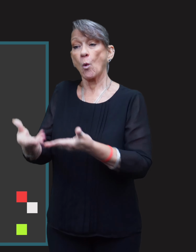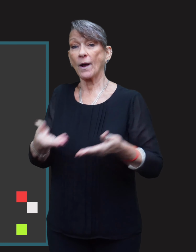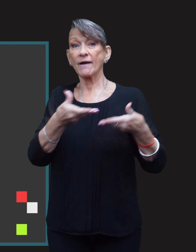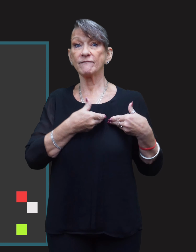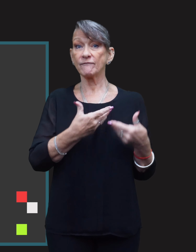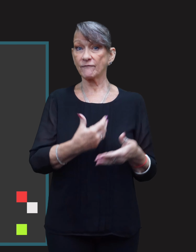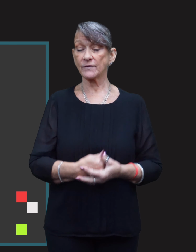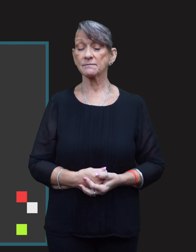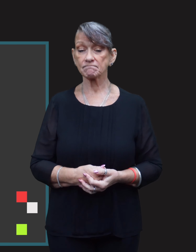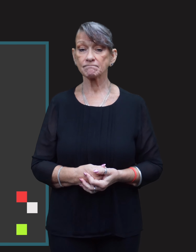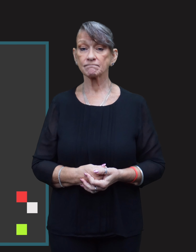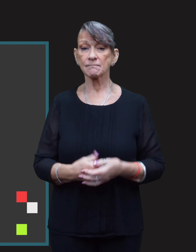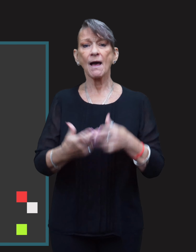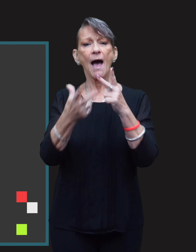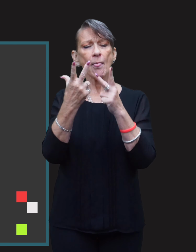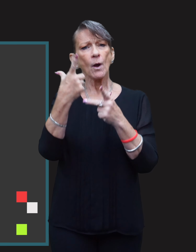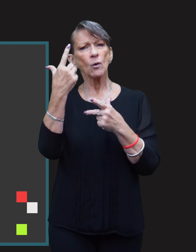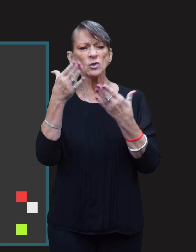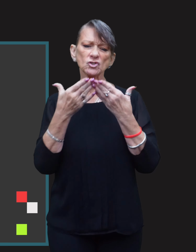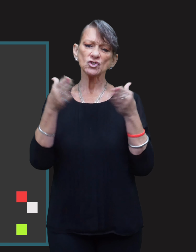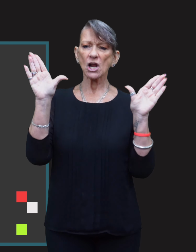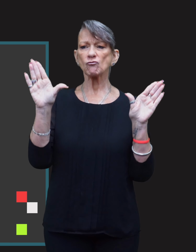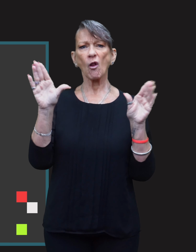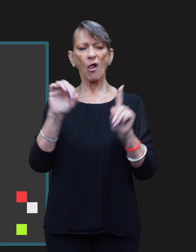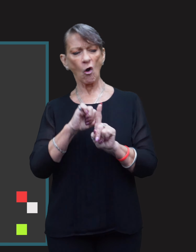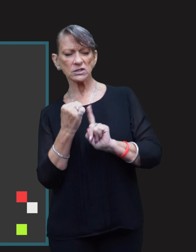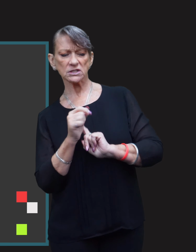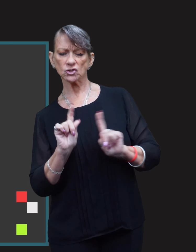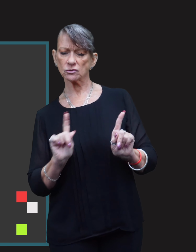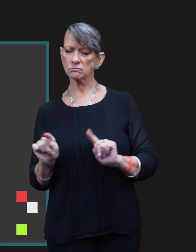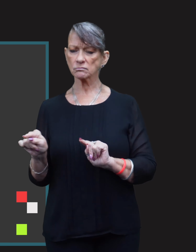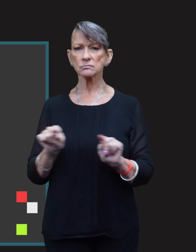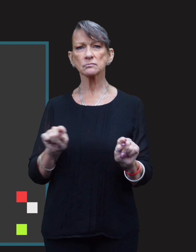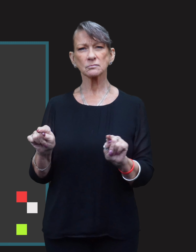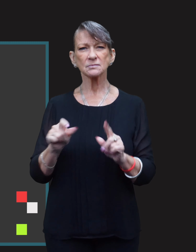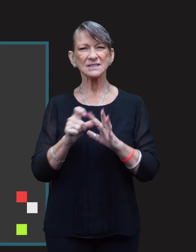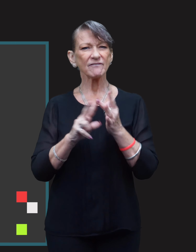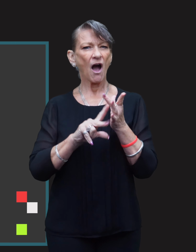Another is general condition of the device, especially a battery in a laptop.